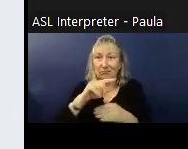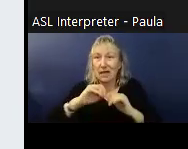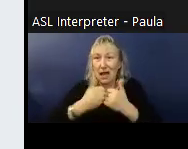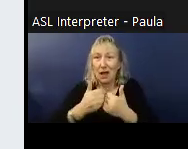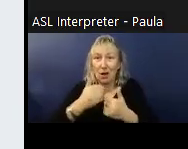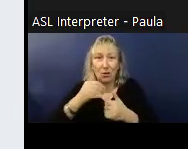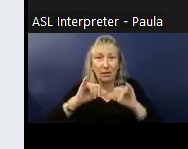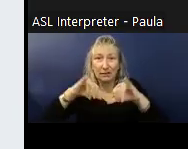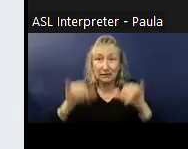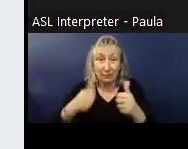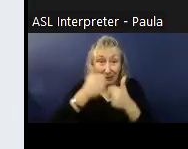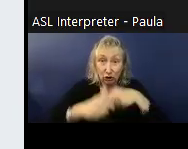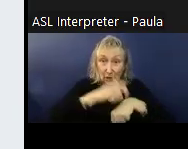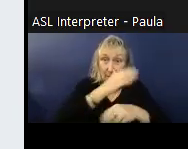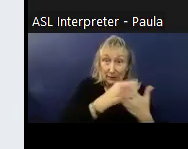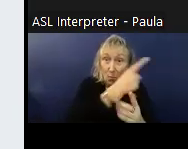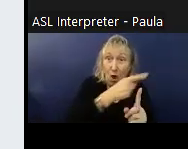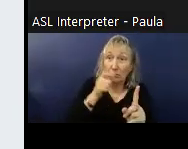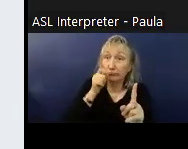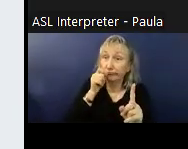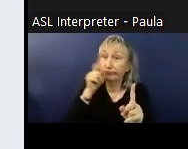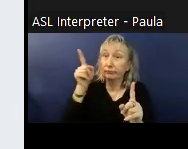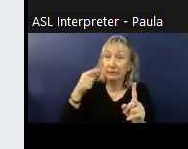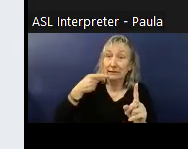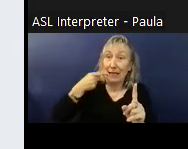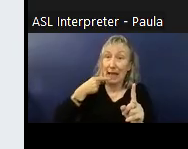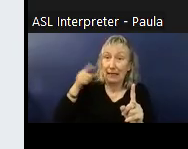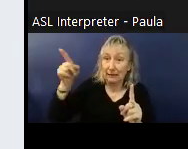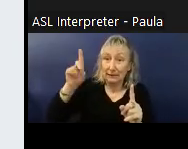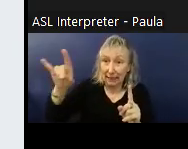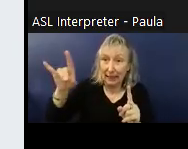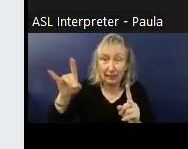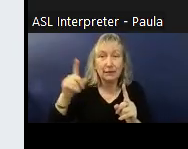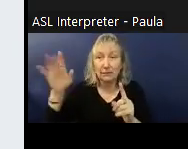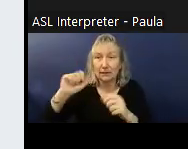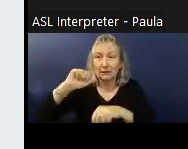is for each allegation to involve 1 alleged victim even in facility cases.